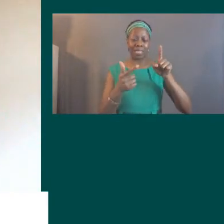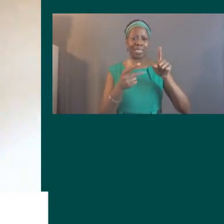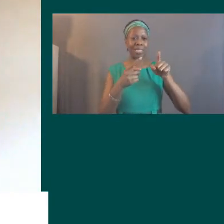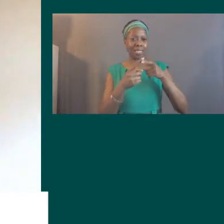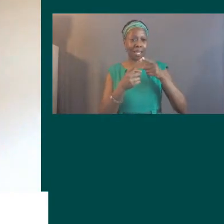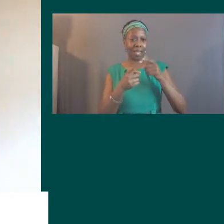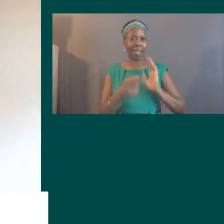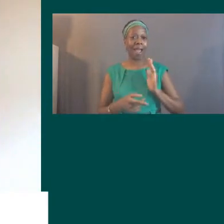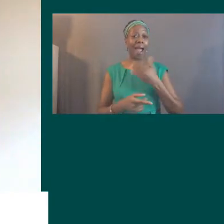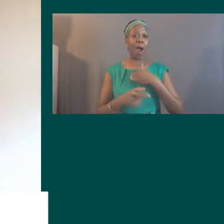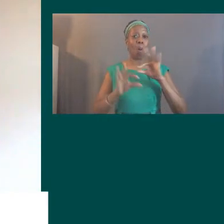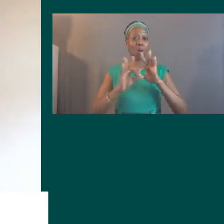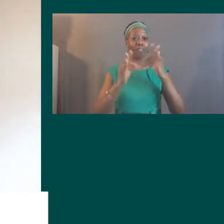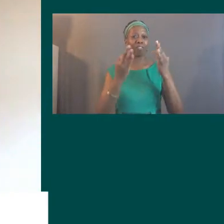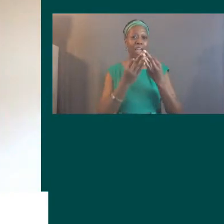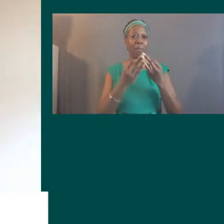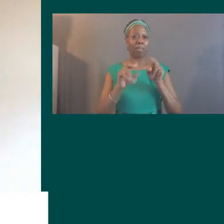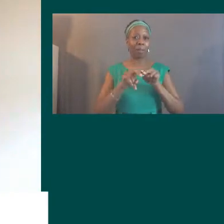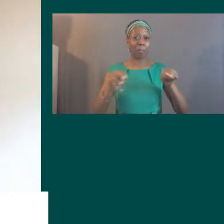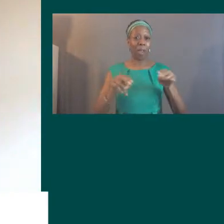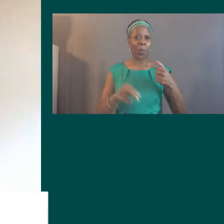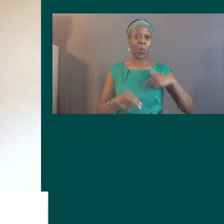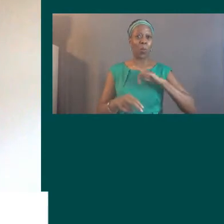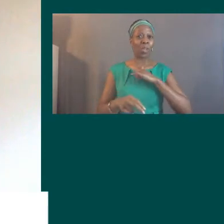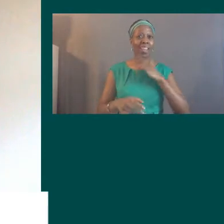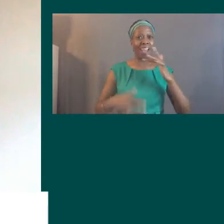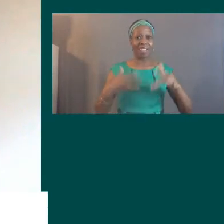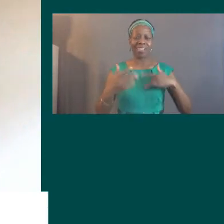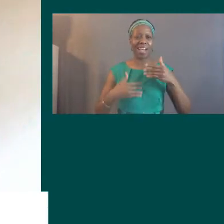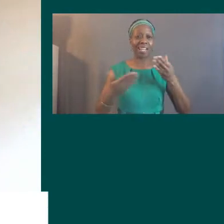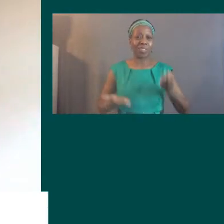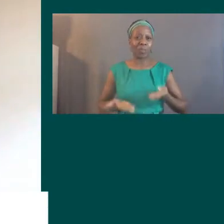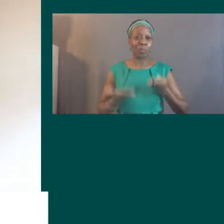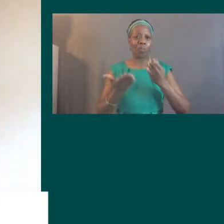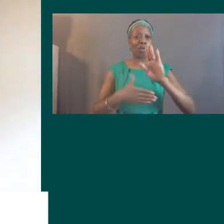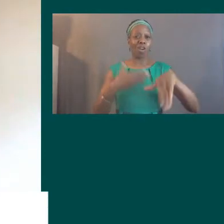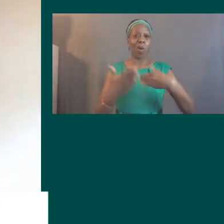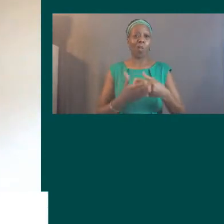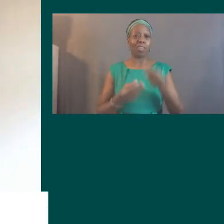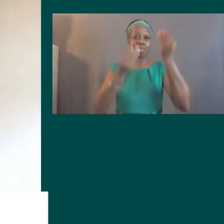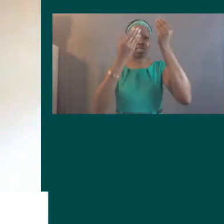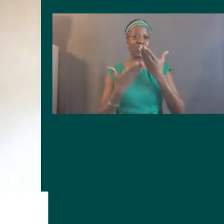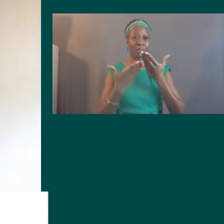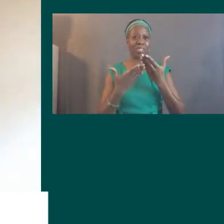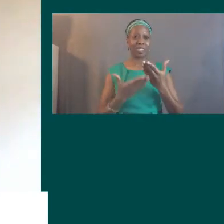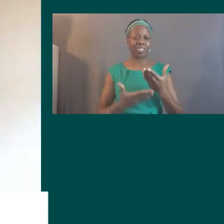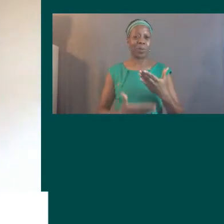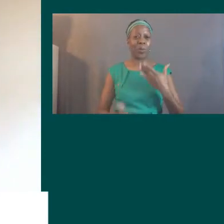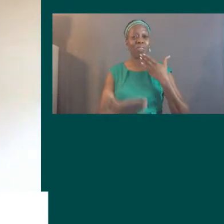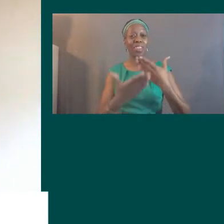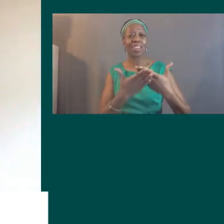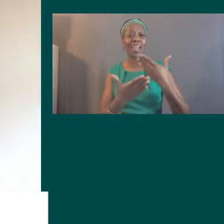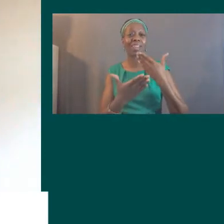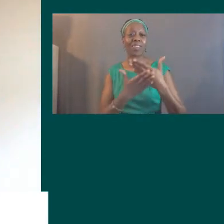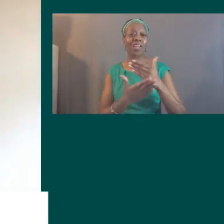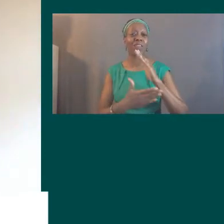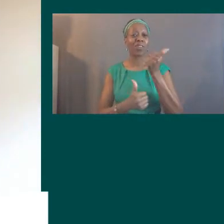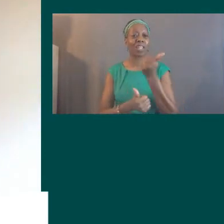to bringing you all of this information this evening. I would also like to say, thank you to IPSEN Biopharmaceuticals.